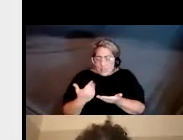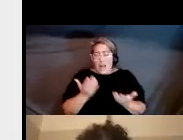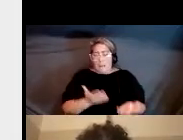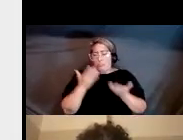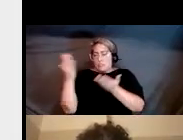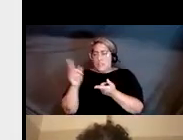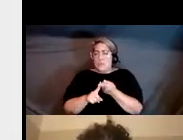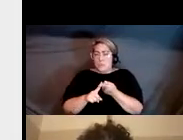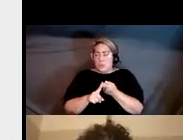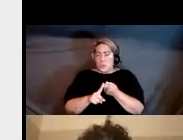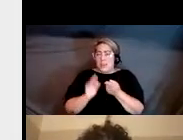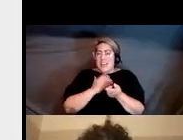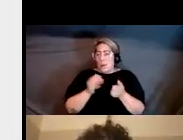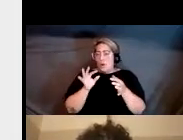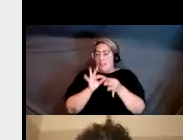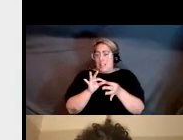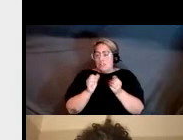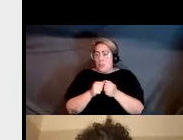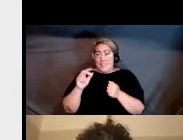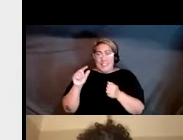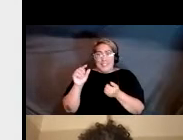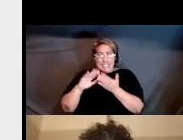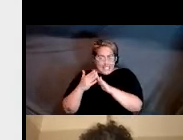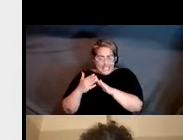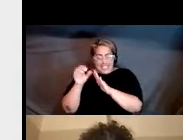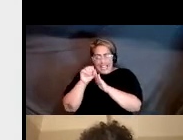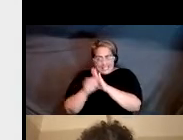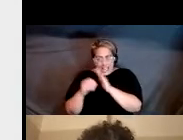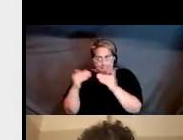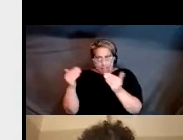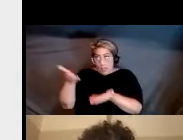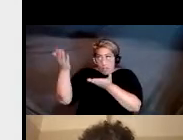to the city and the state and asking very direct questions.